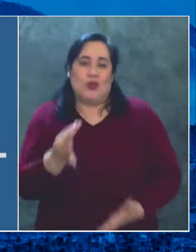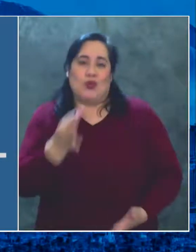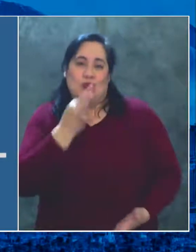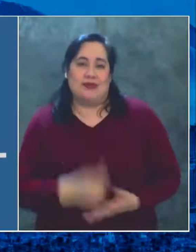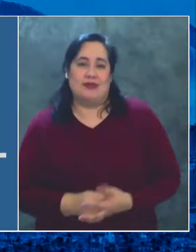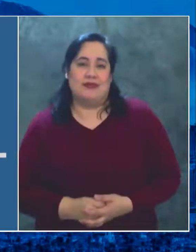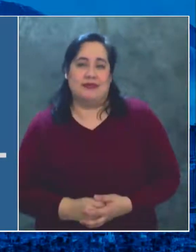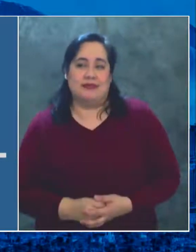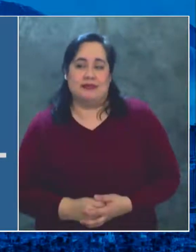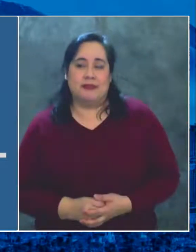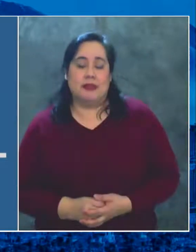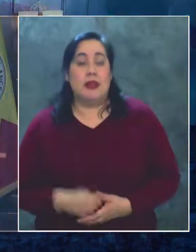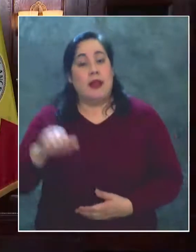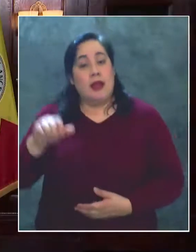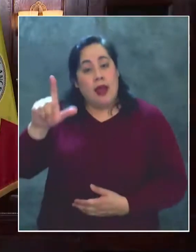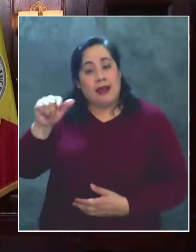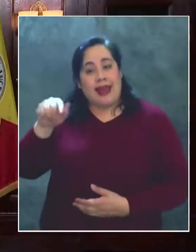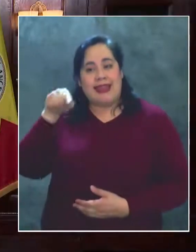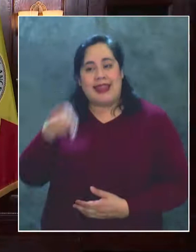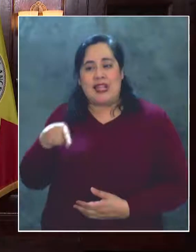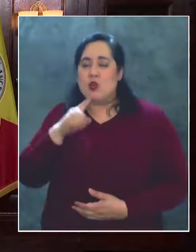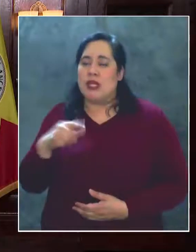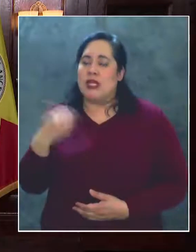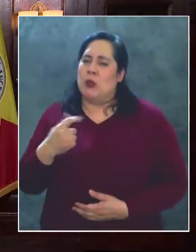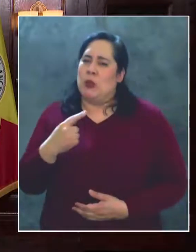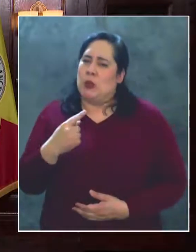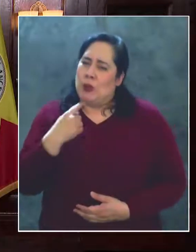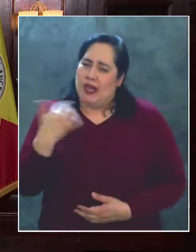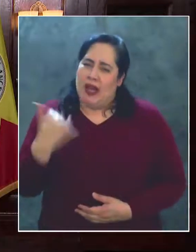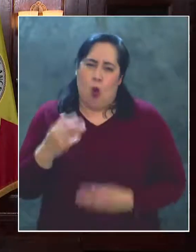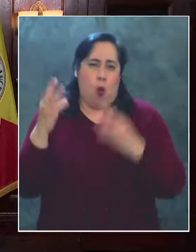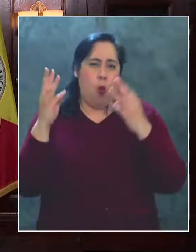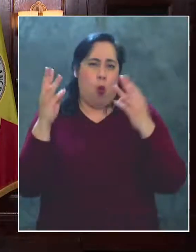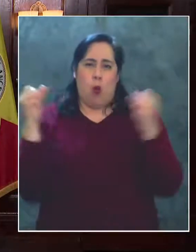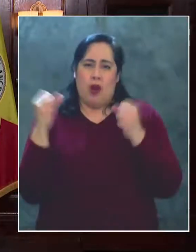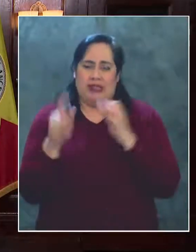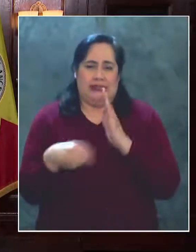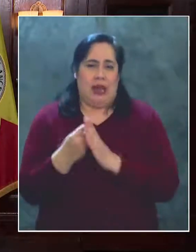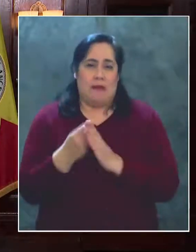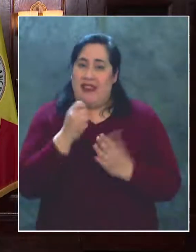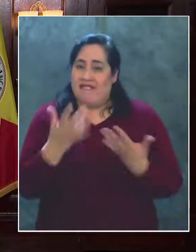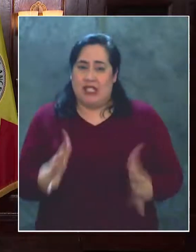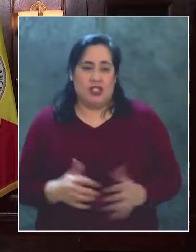LOS ANGELES THIS IS BEEN A BITTER WINTER AND WE'RE NOT THROUGH IT YET.